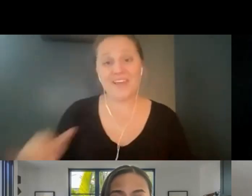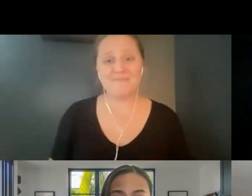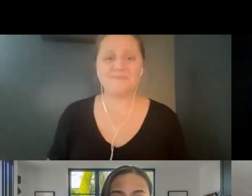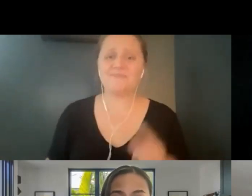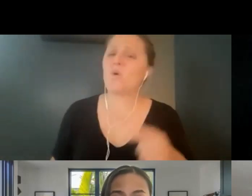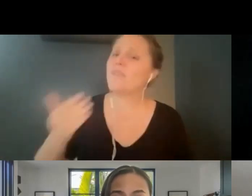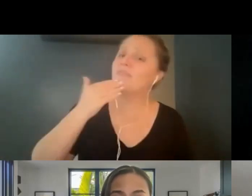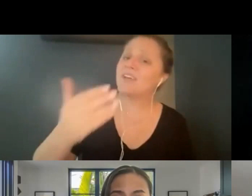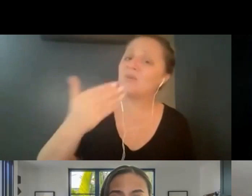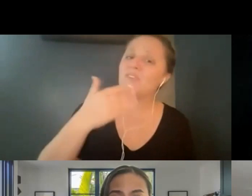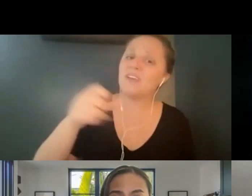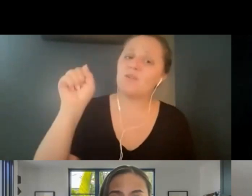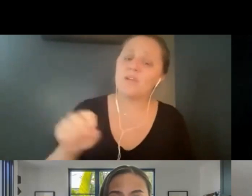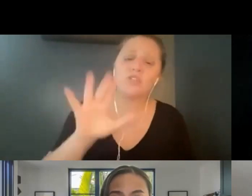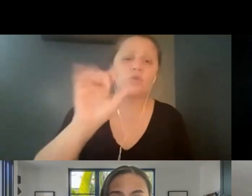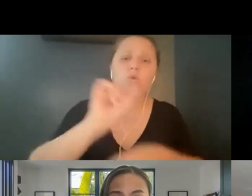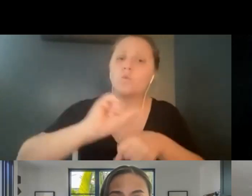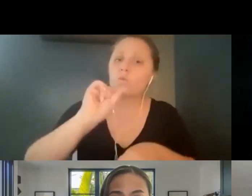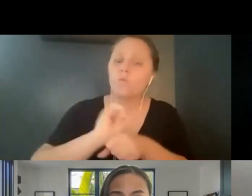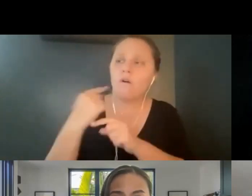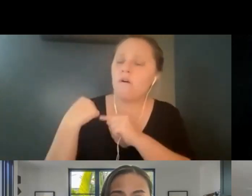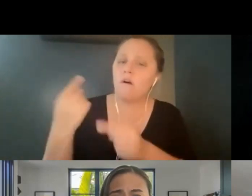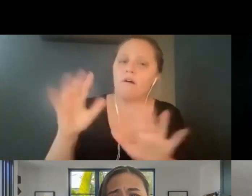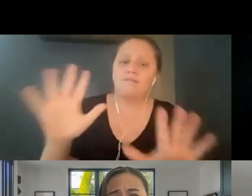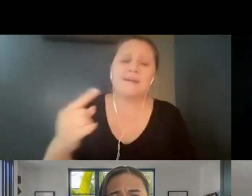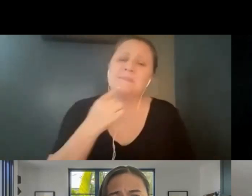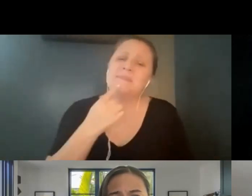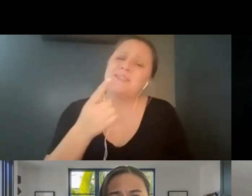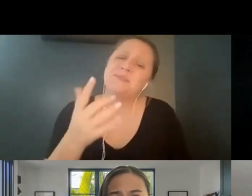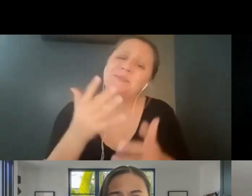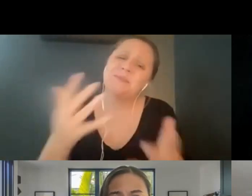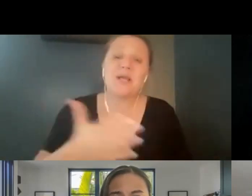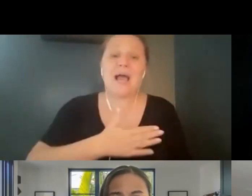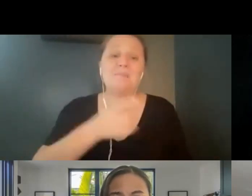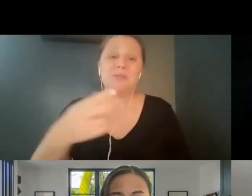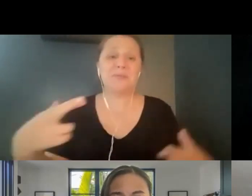The work that you have done. We miss you desperately. We're glad you retired, but selfishly I wish we